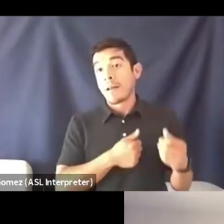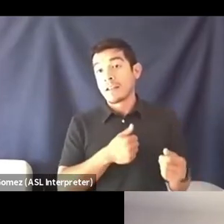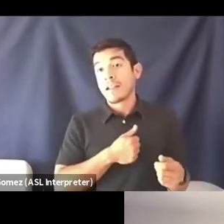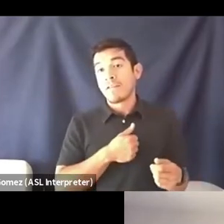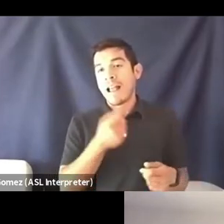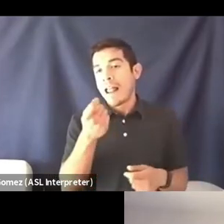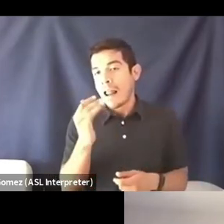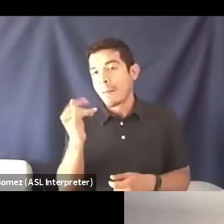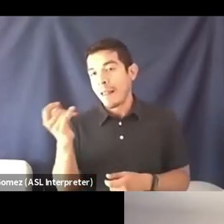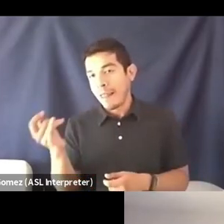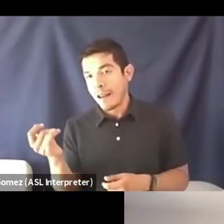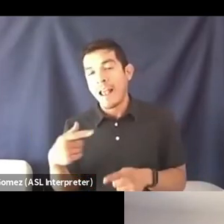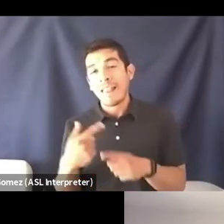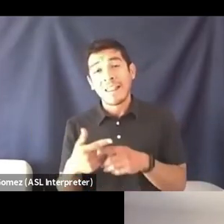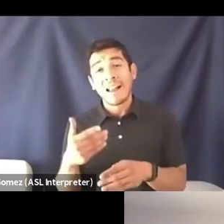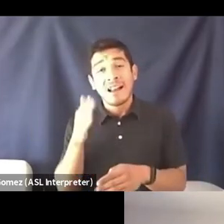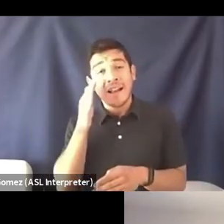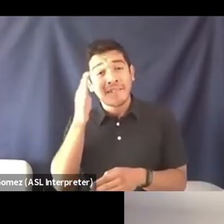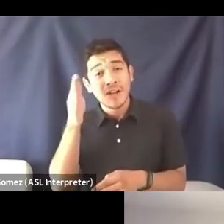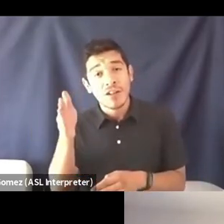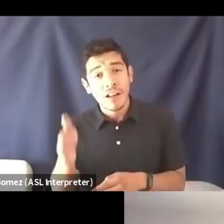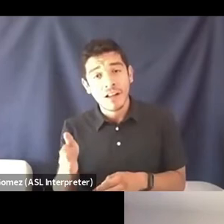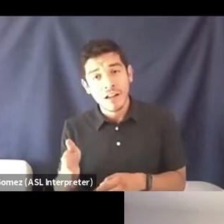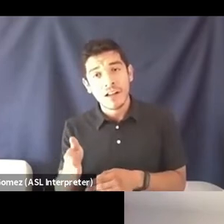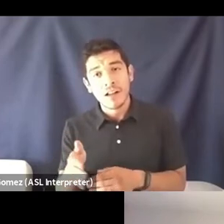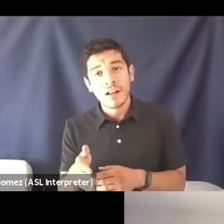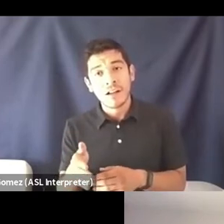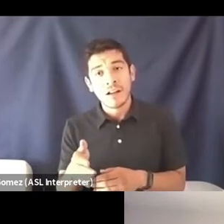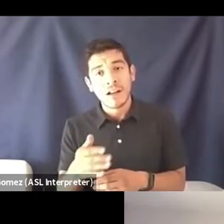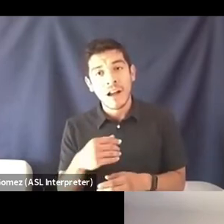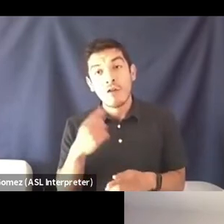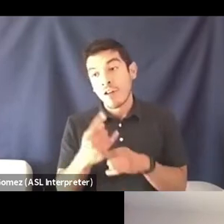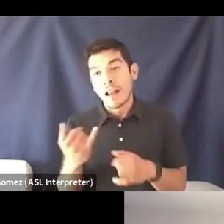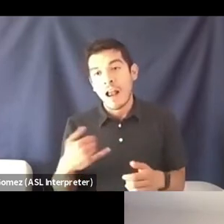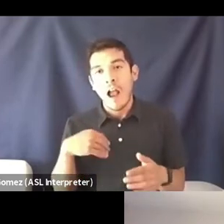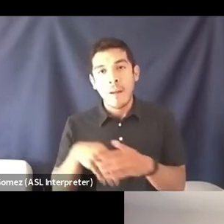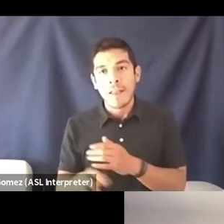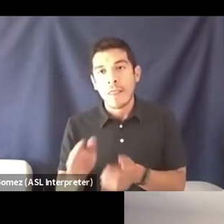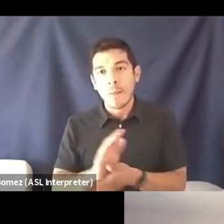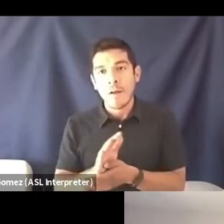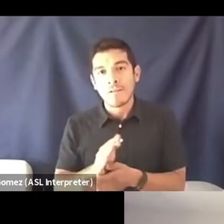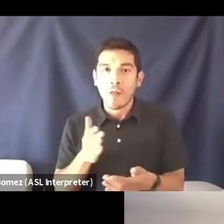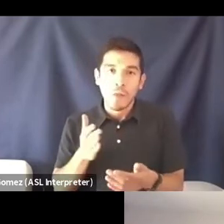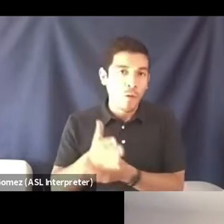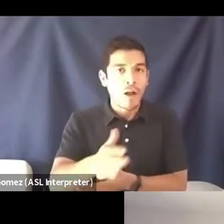and then eventually right now am in the film sort of like throughout the whole film,